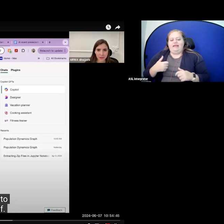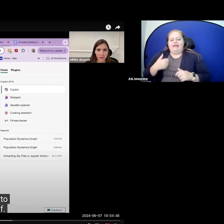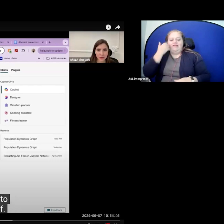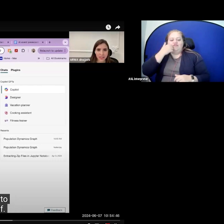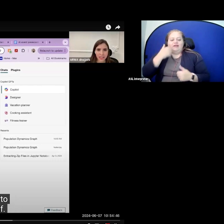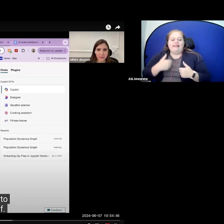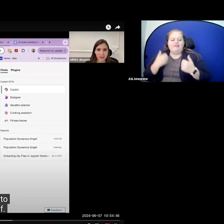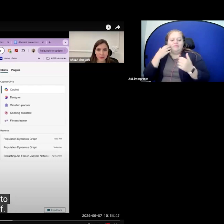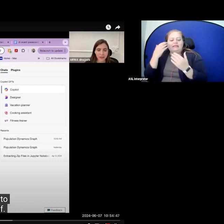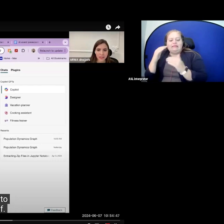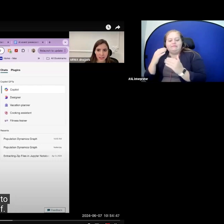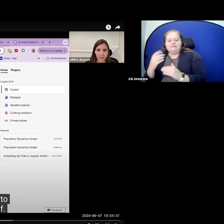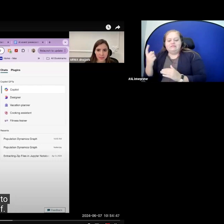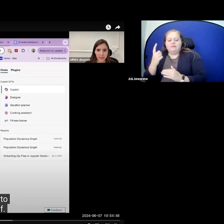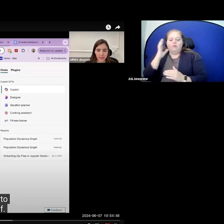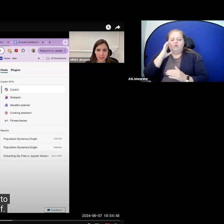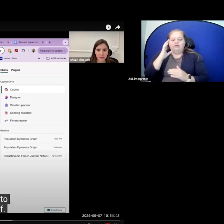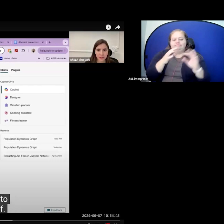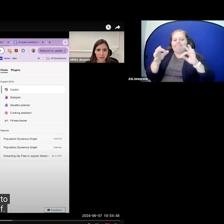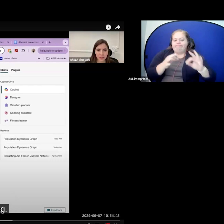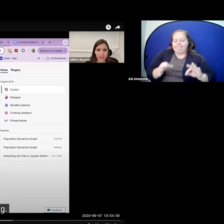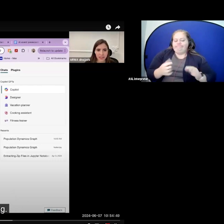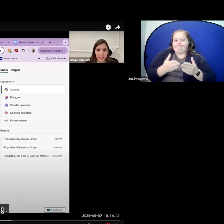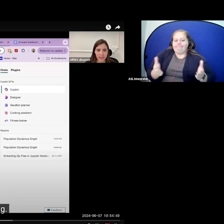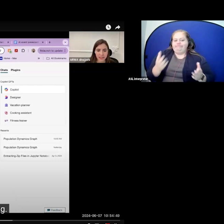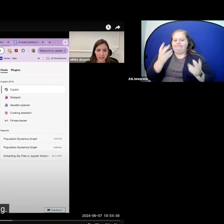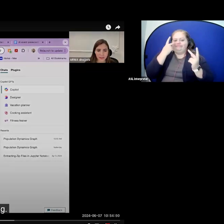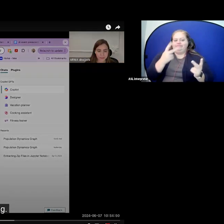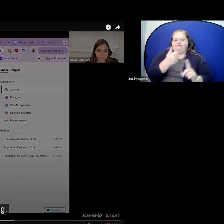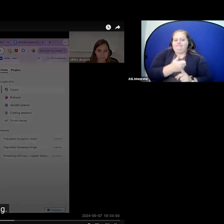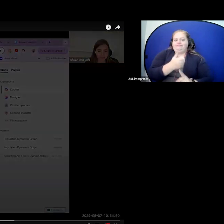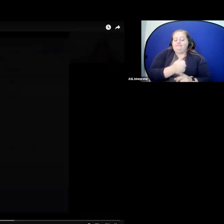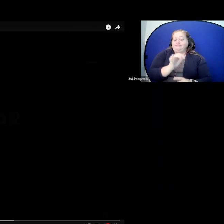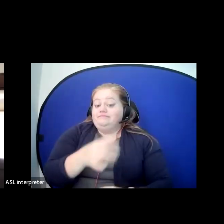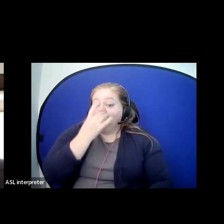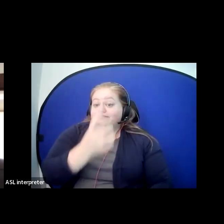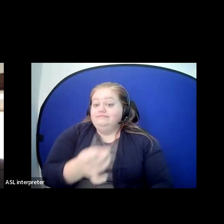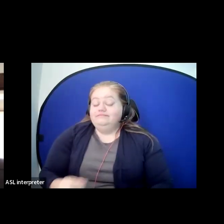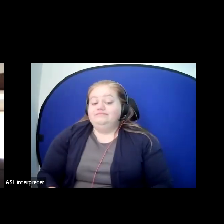experts who will be able to describe the image itself. So that's really interesting.